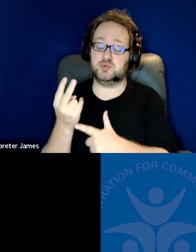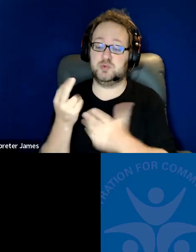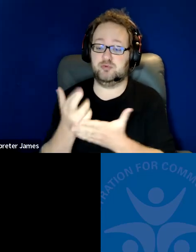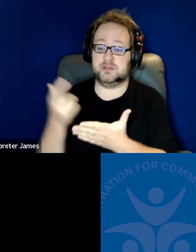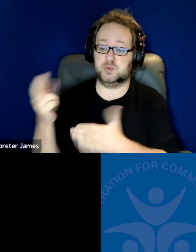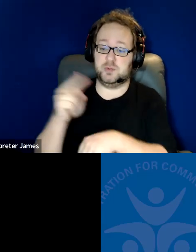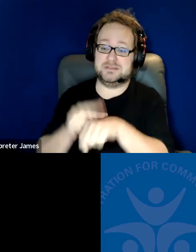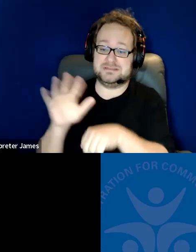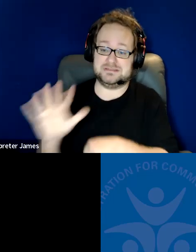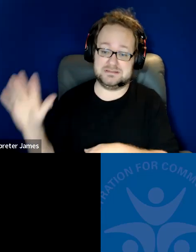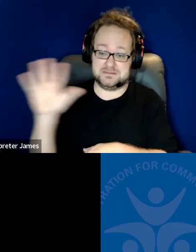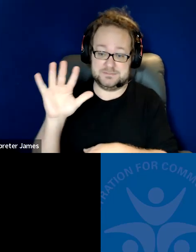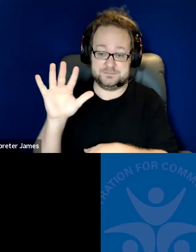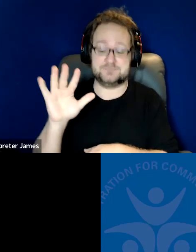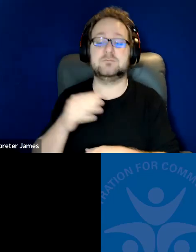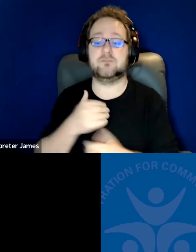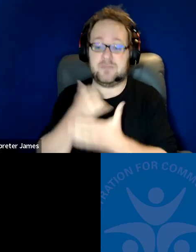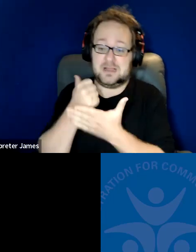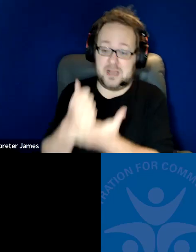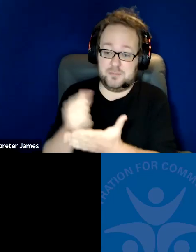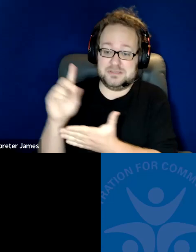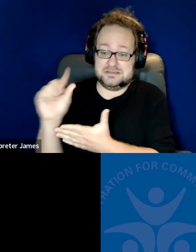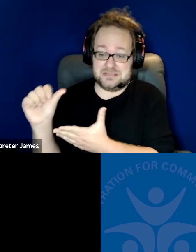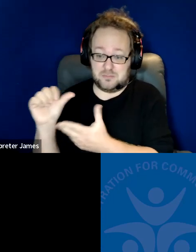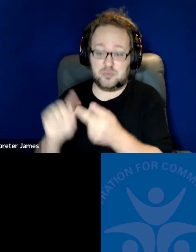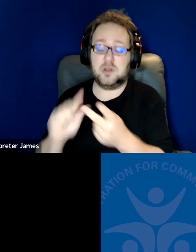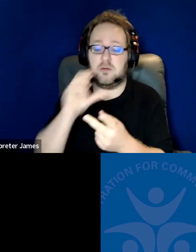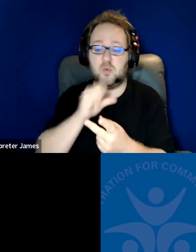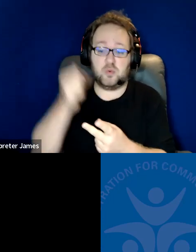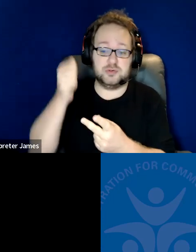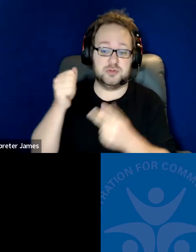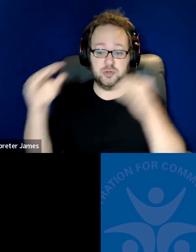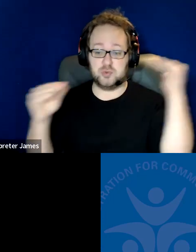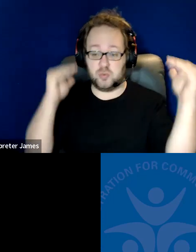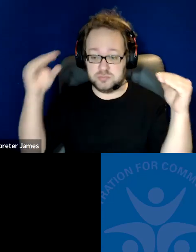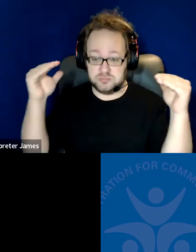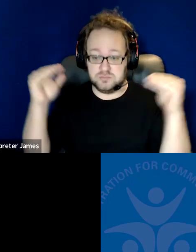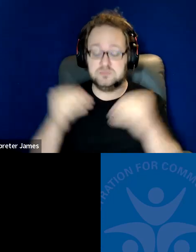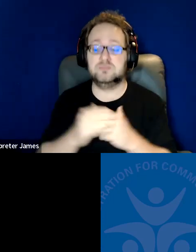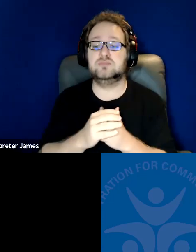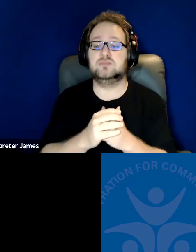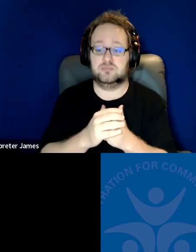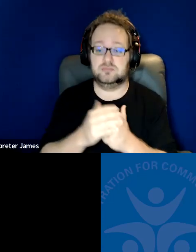older adults find vaccines, including accessible vaccine sites or in-home vaccinations, and